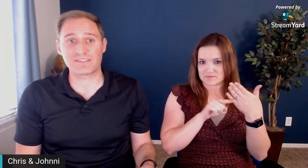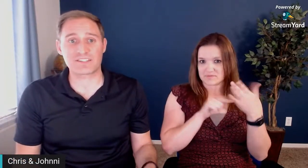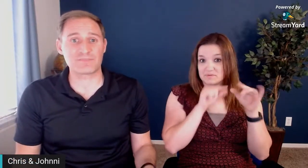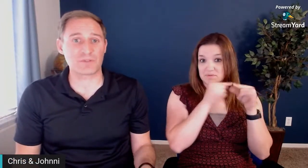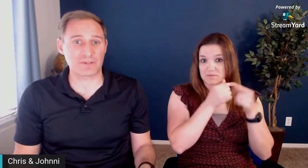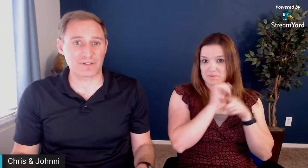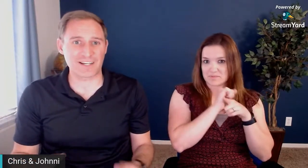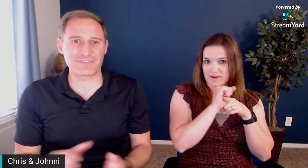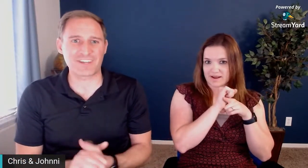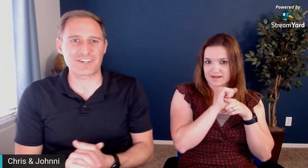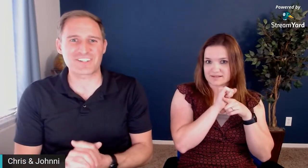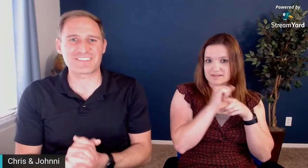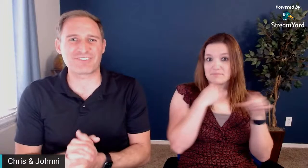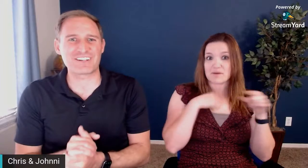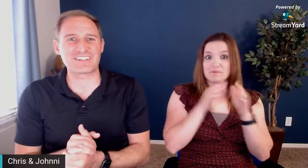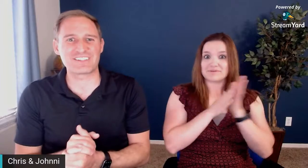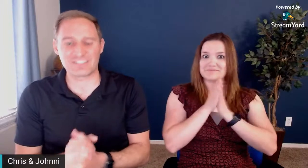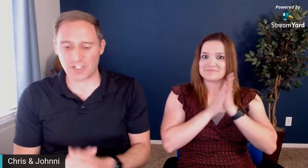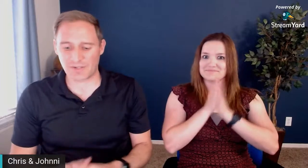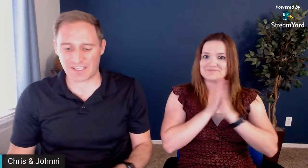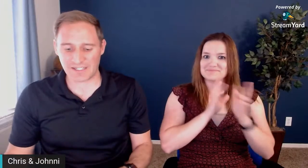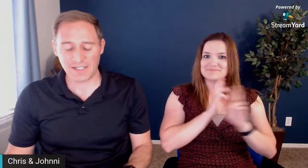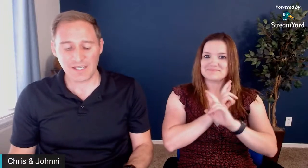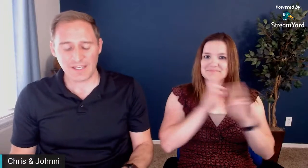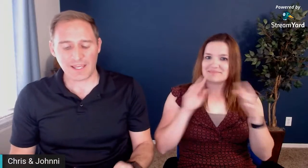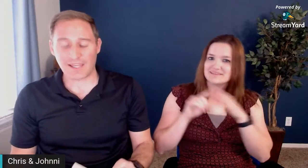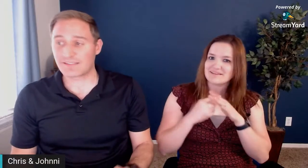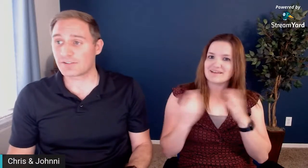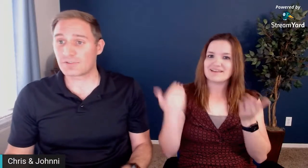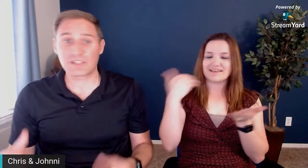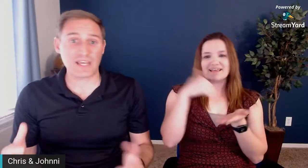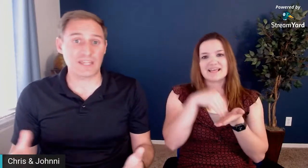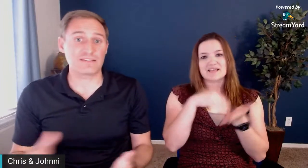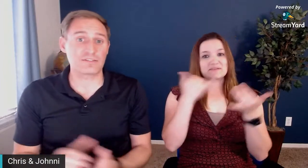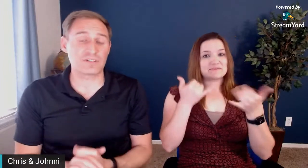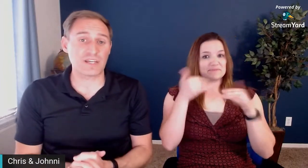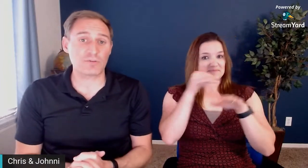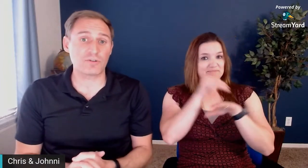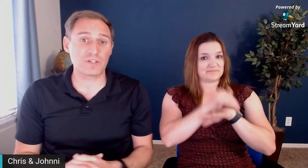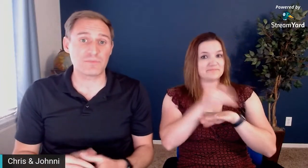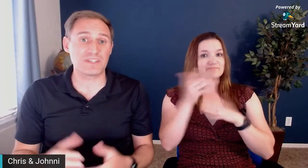session but we're re-energizing ready to go again and so tonight so tonight we're going to be